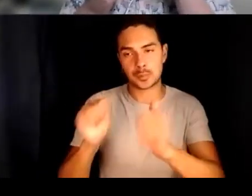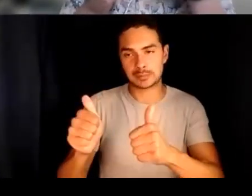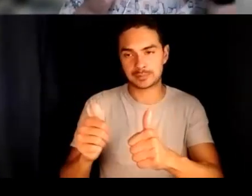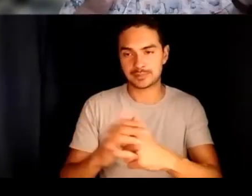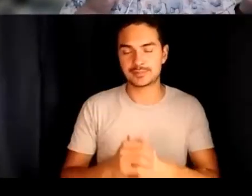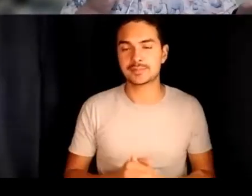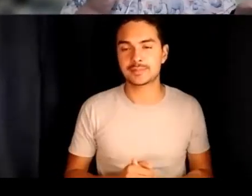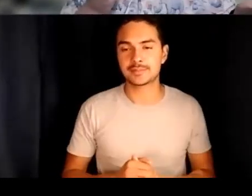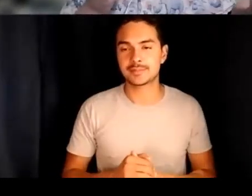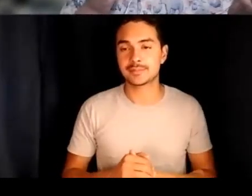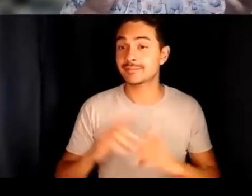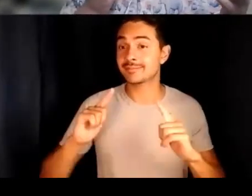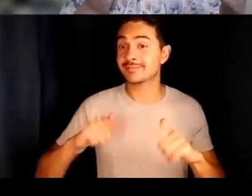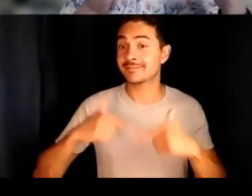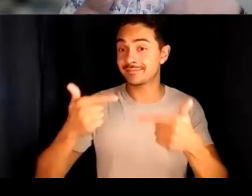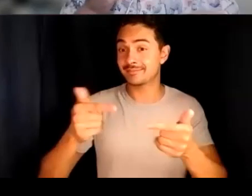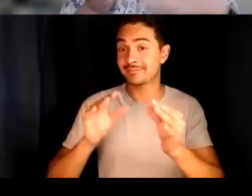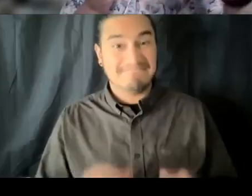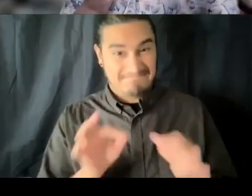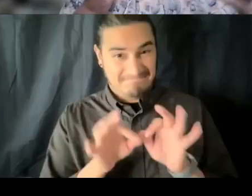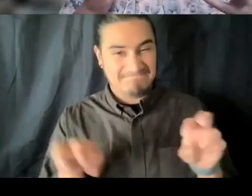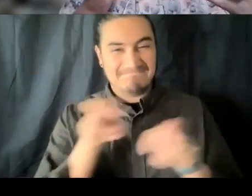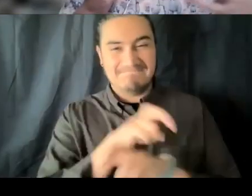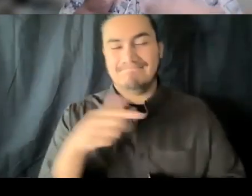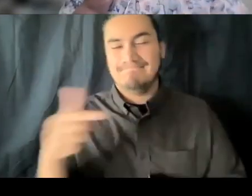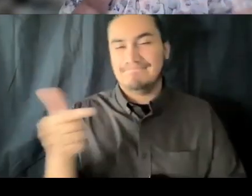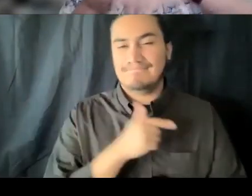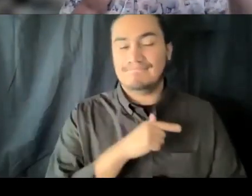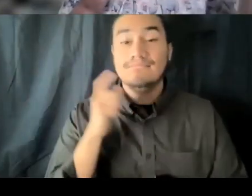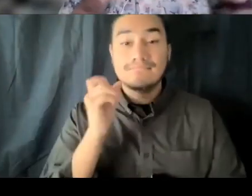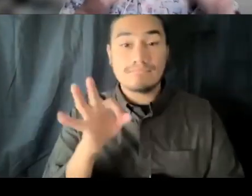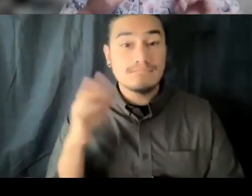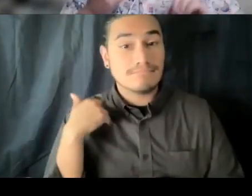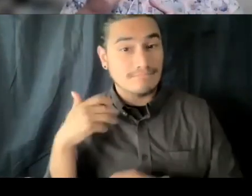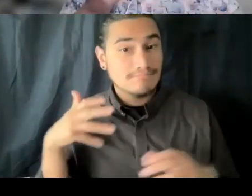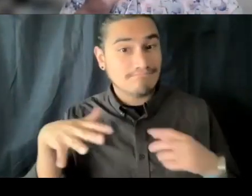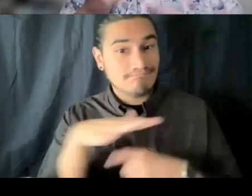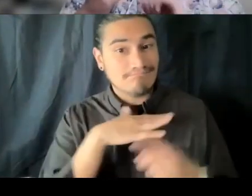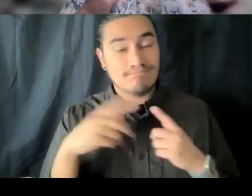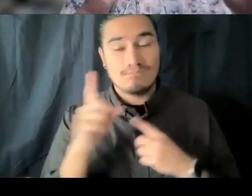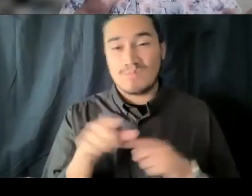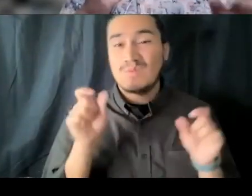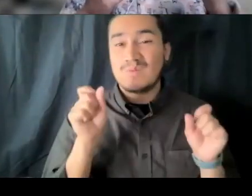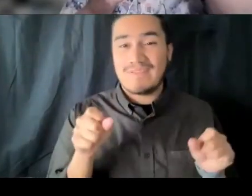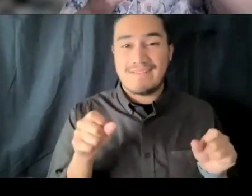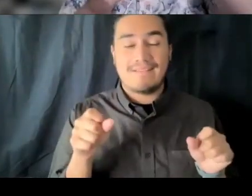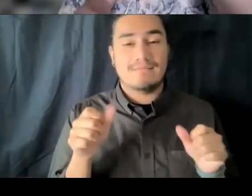If you have a space where you can confidentially and safely go for a walk around the building or outside,